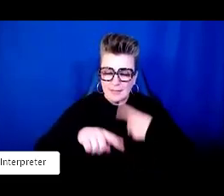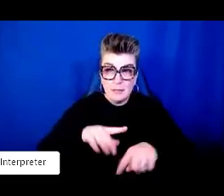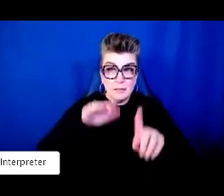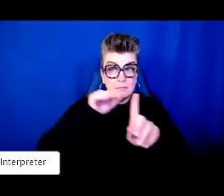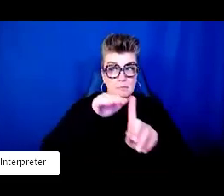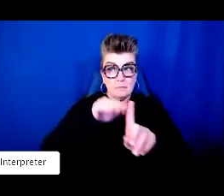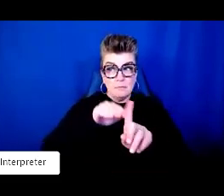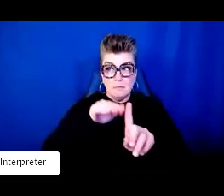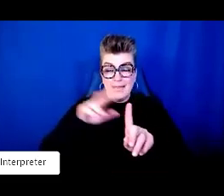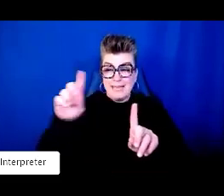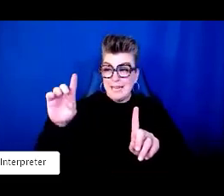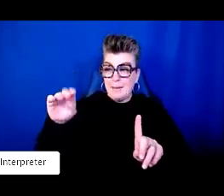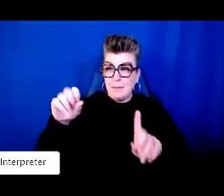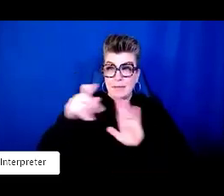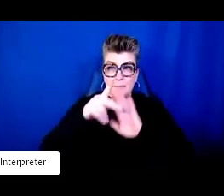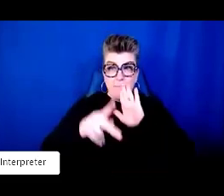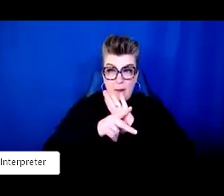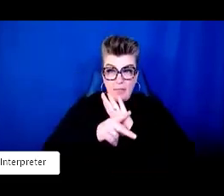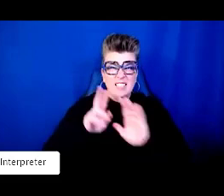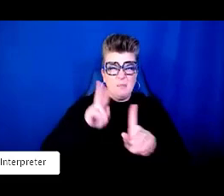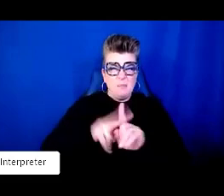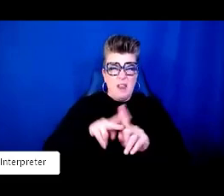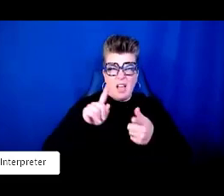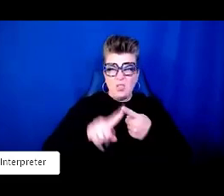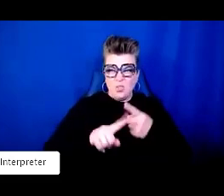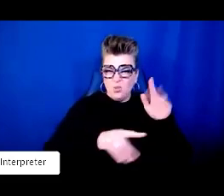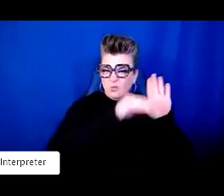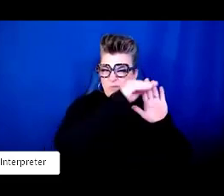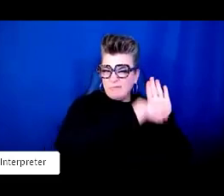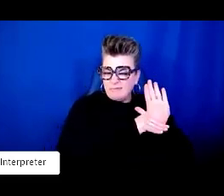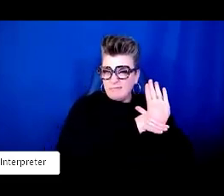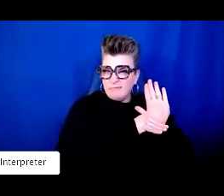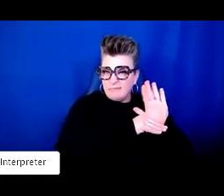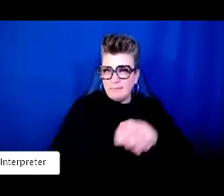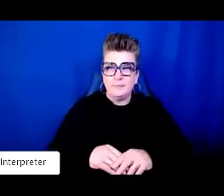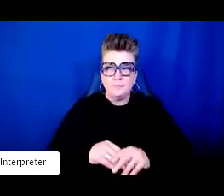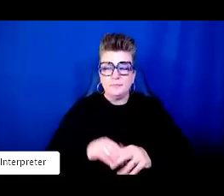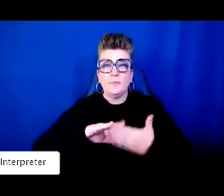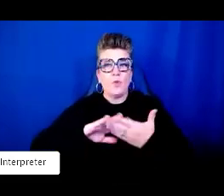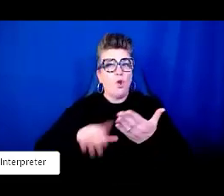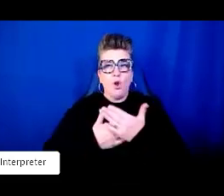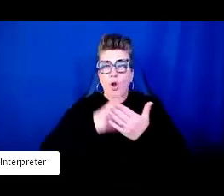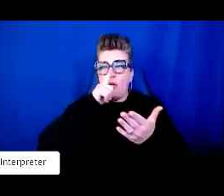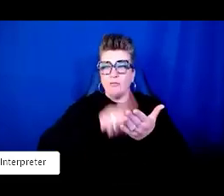that results in the generation of scientific data. NIH has finalized the list of activity codes